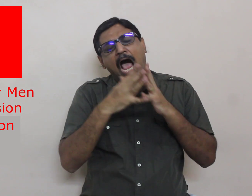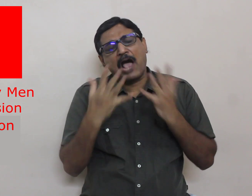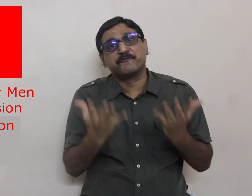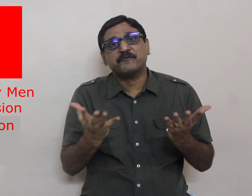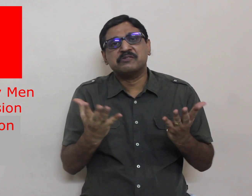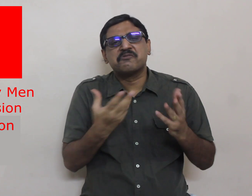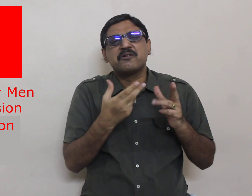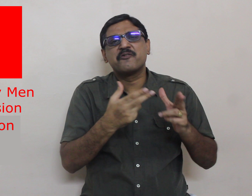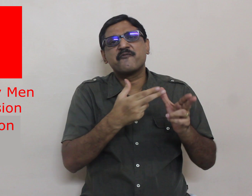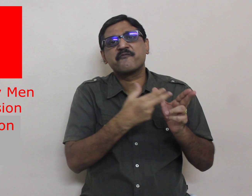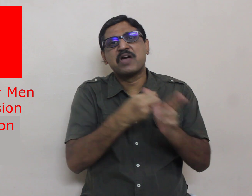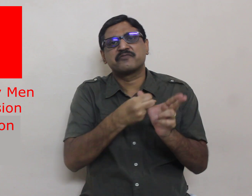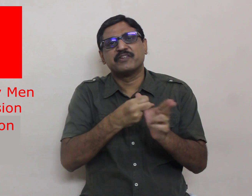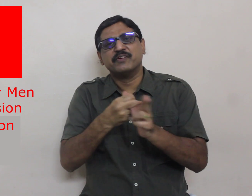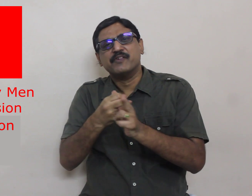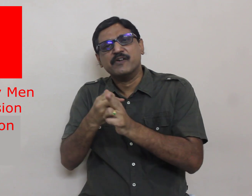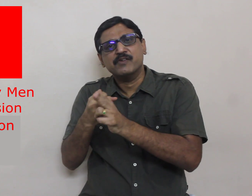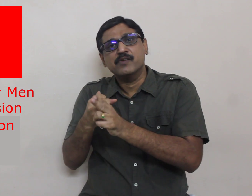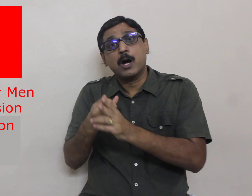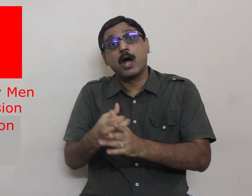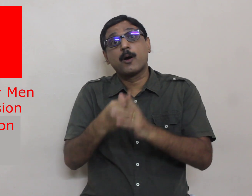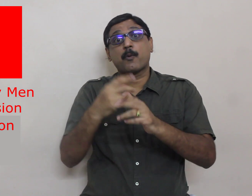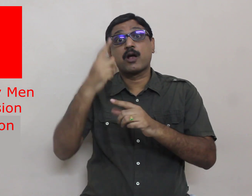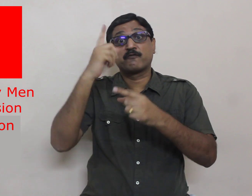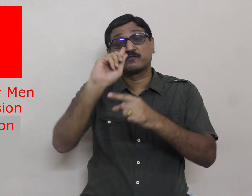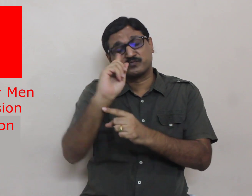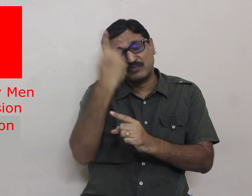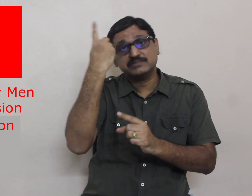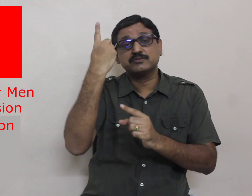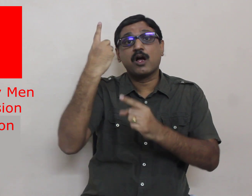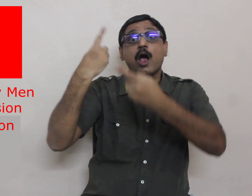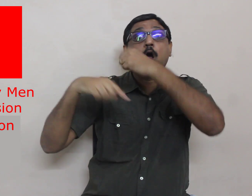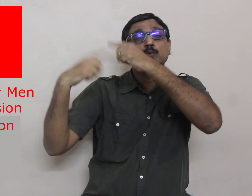It was a massive fight between both the groups.